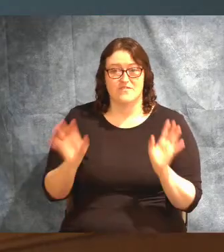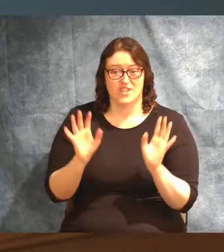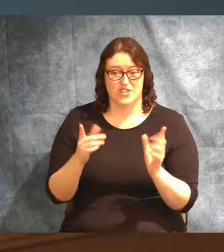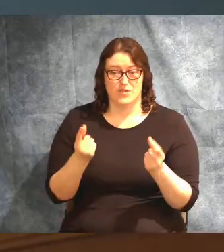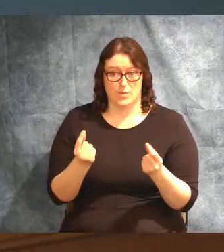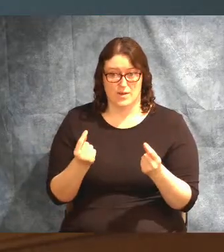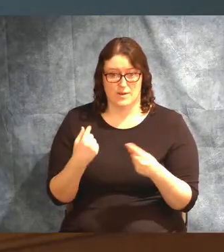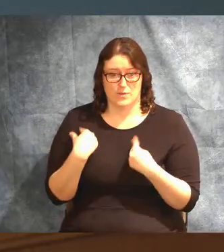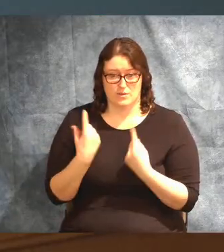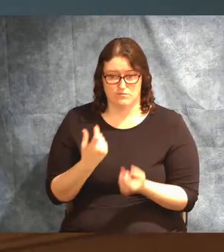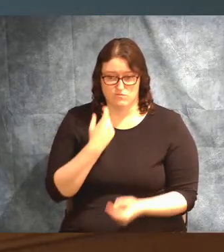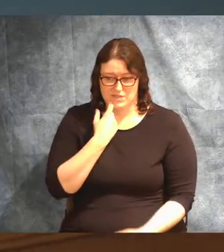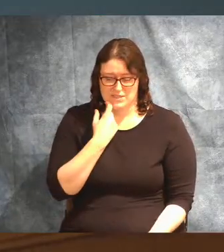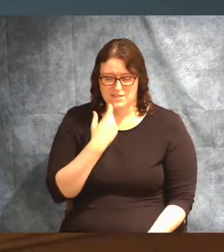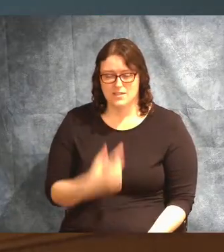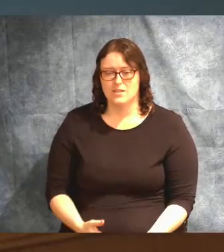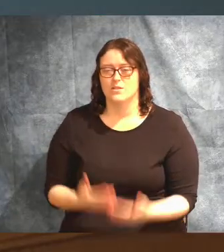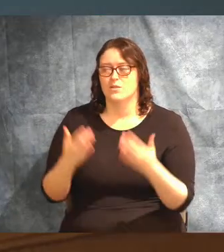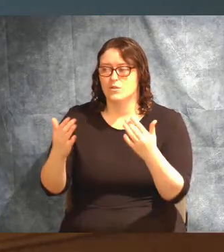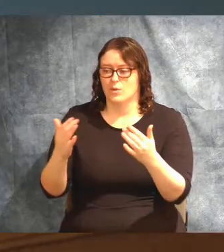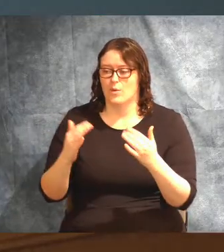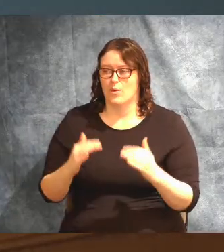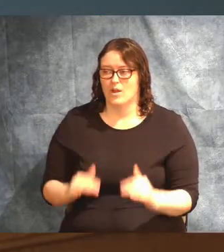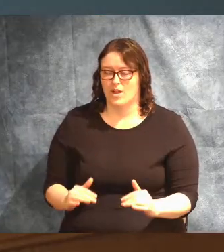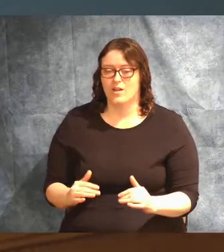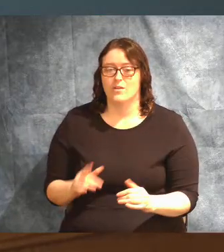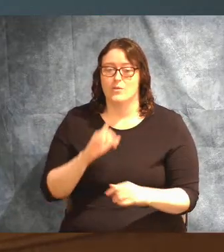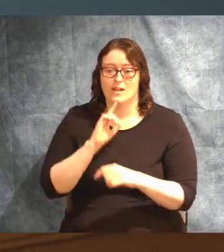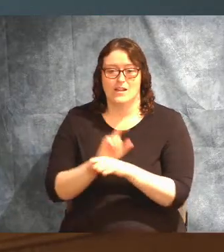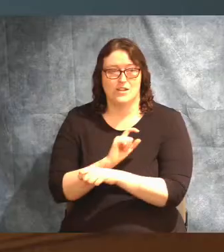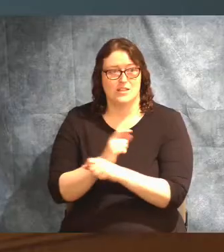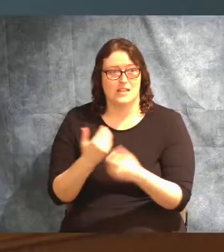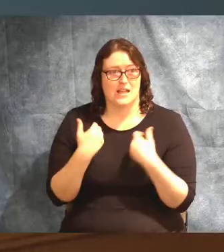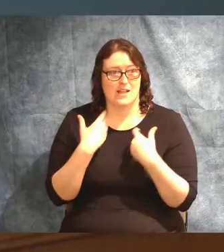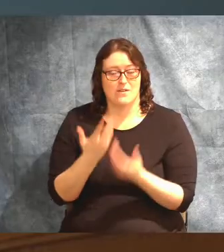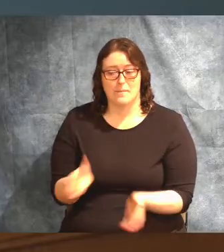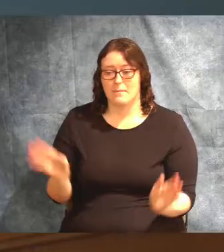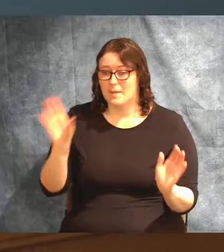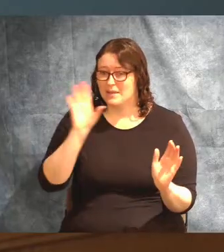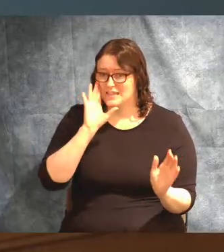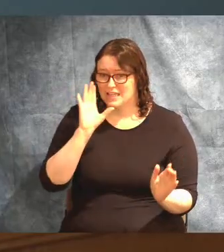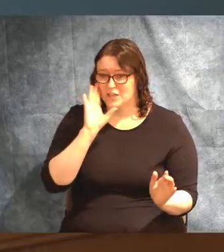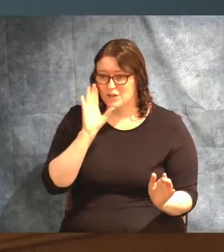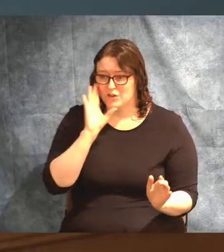We'll move forward. We actually have a public hearing that's coming up at Oh, Jeff,